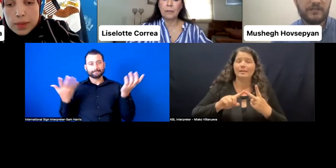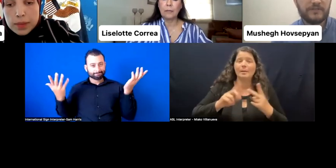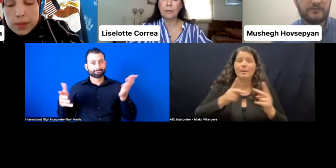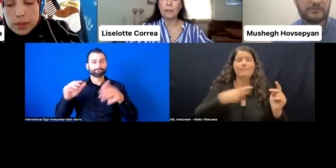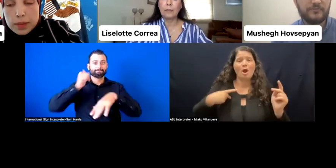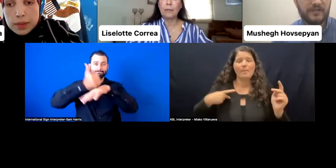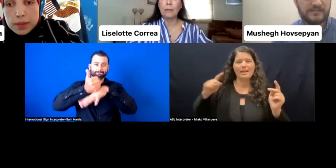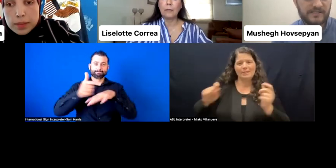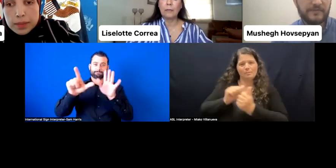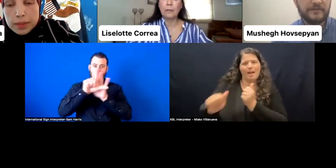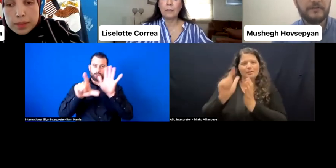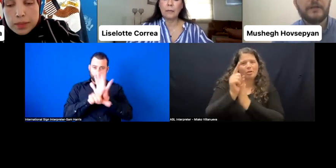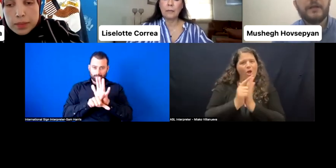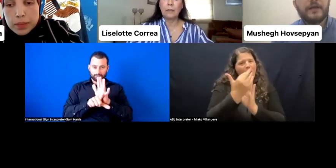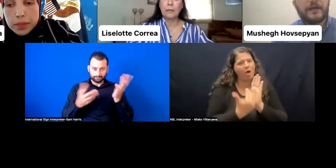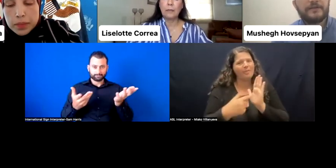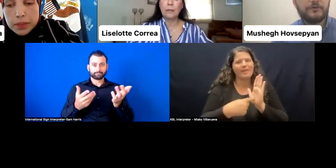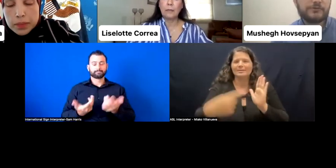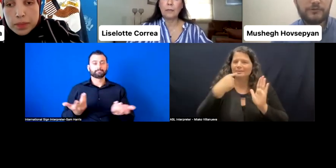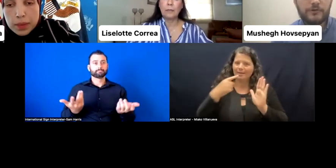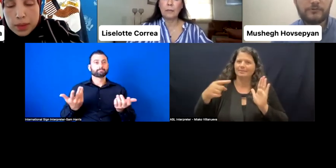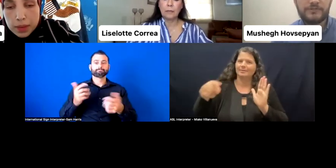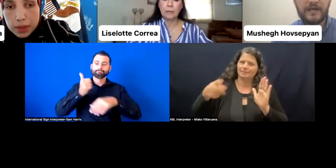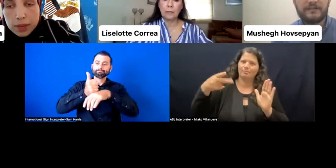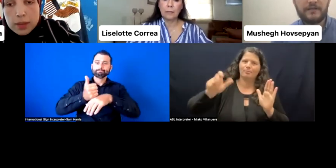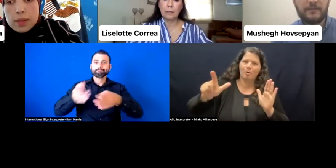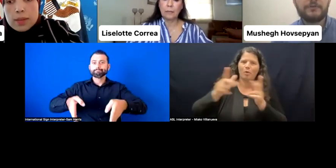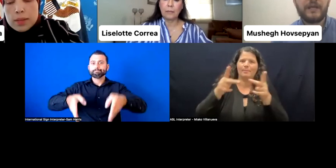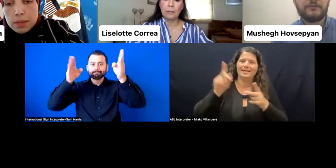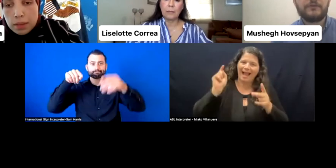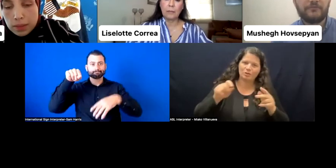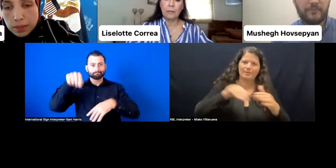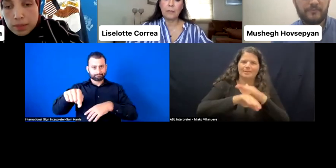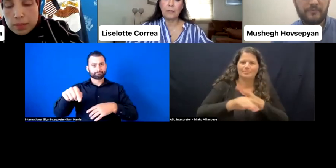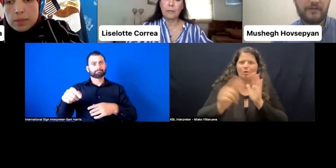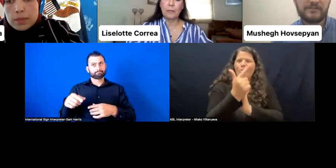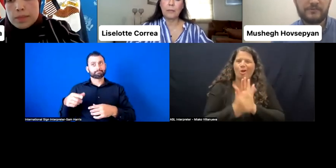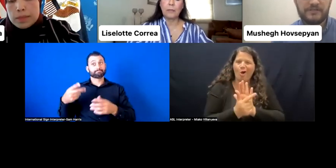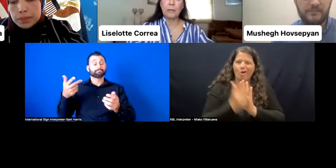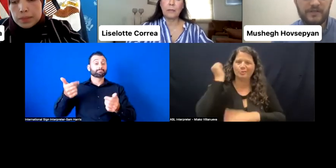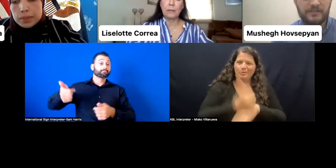materials to be accessible, and also laws that protect the right of persons with disabilities